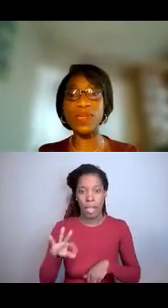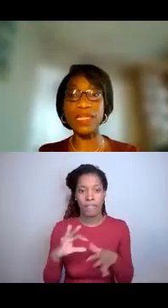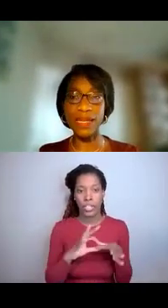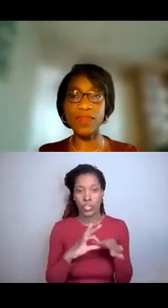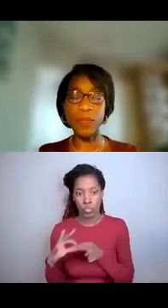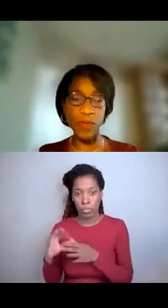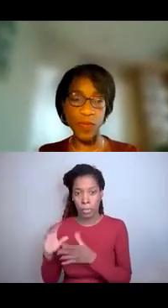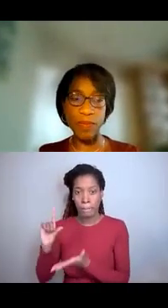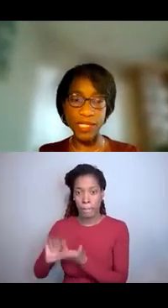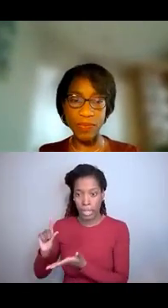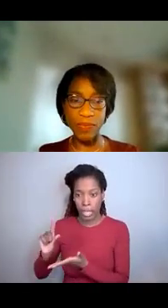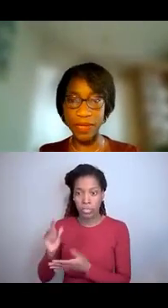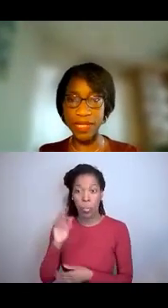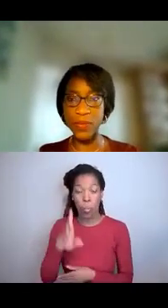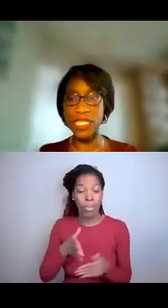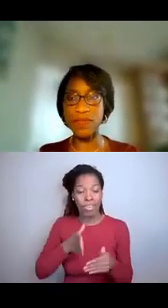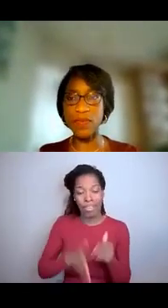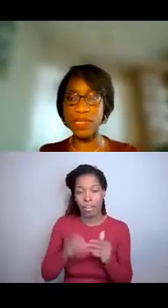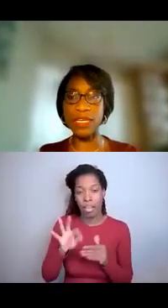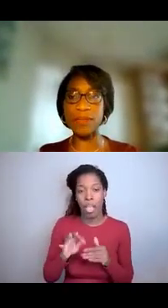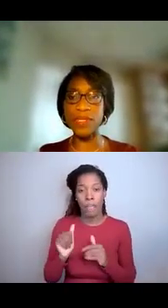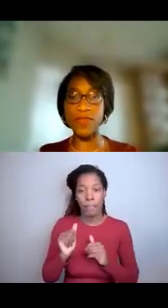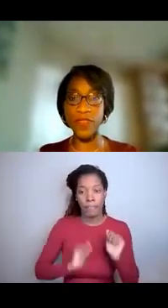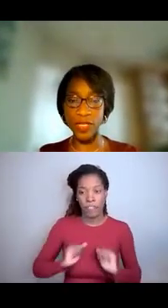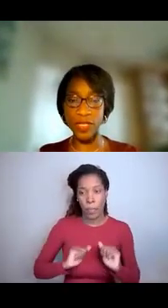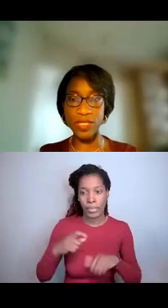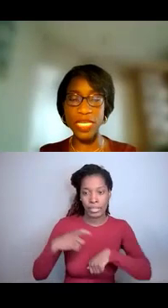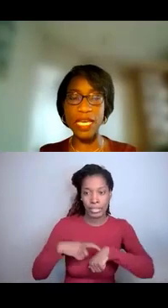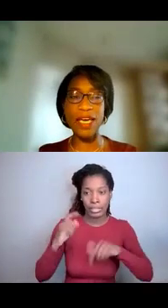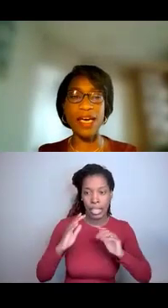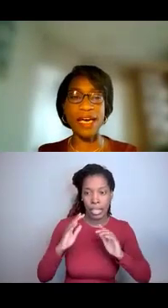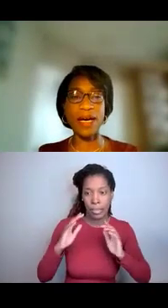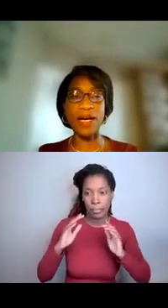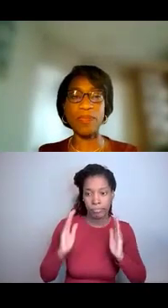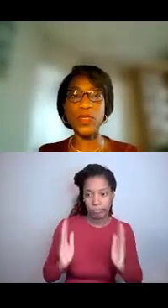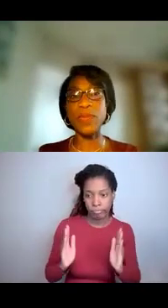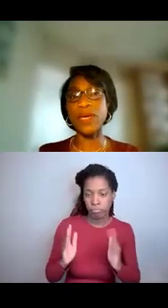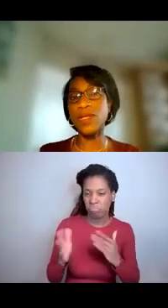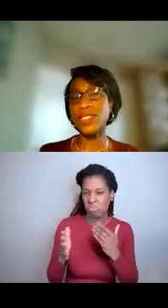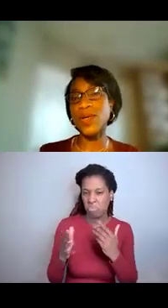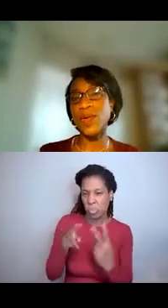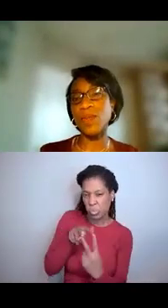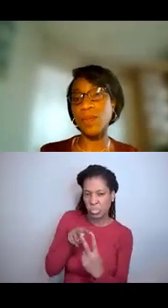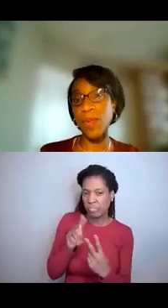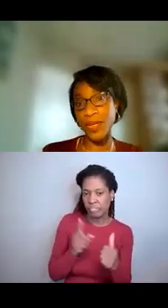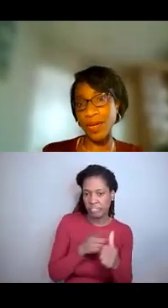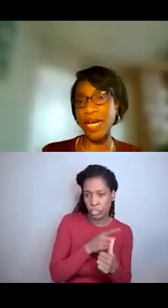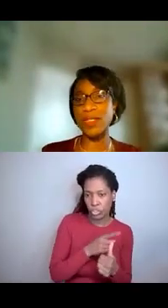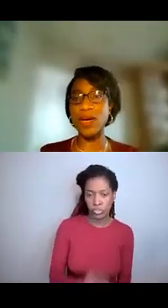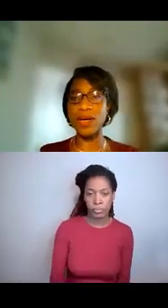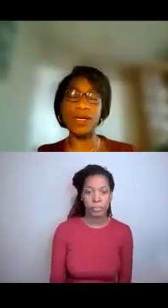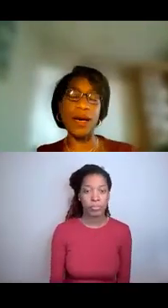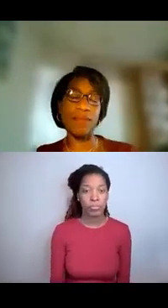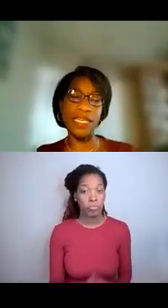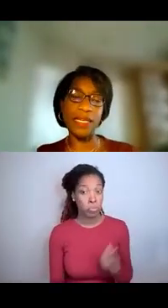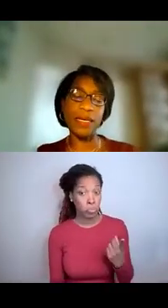or the end of the performance period, whichever one comes first. You may also wonder how long data